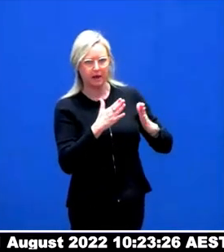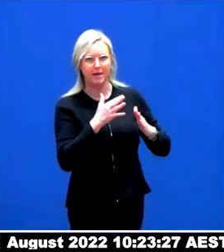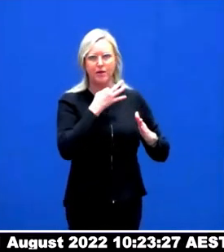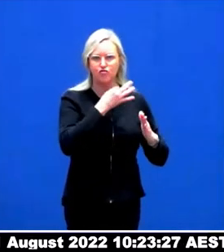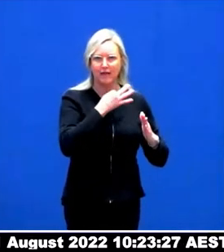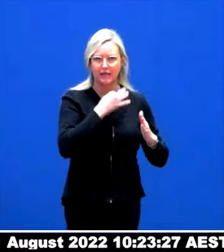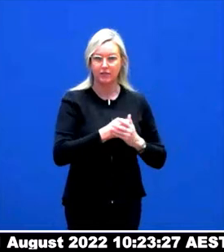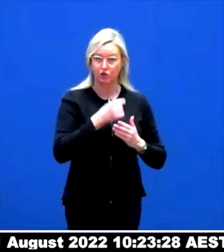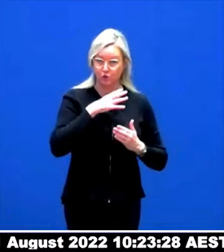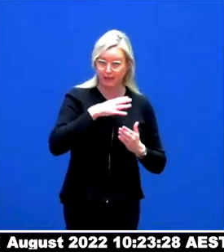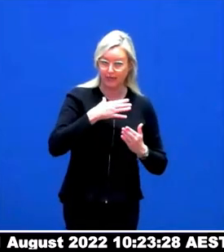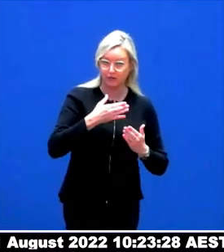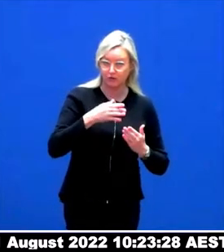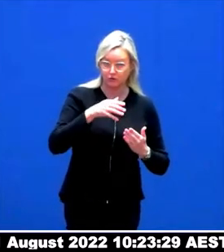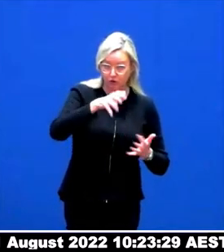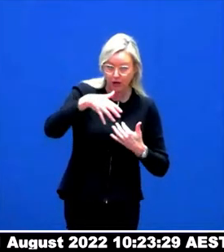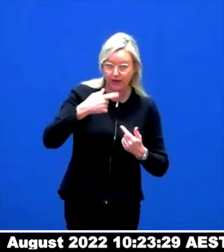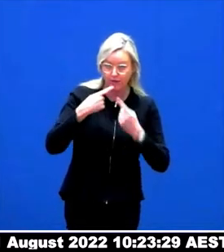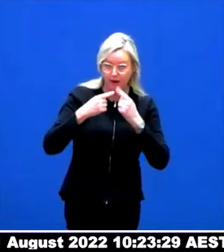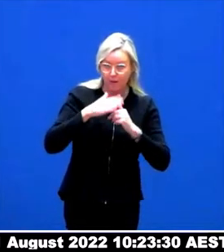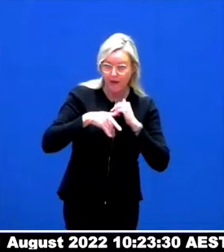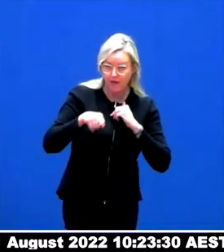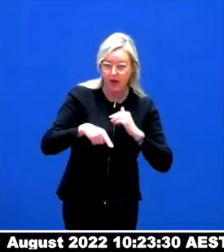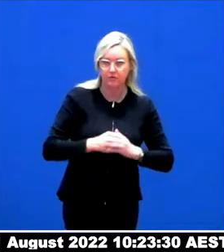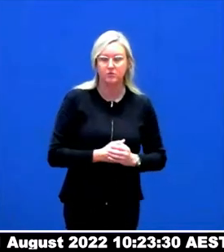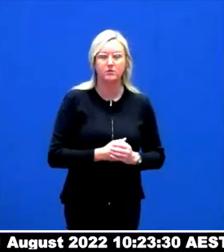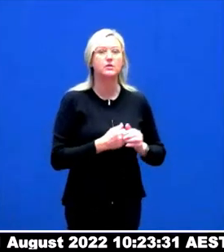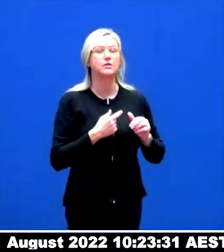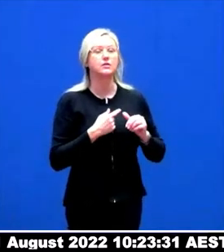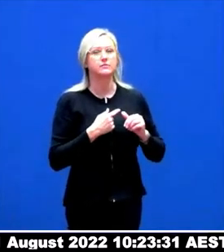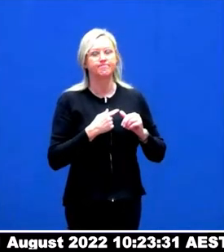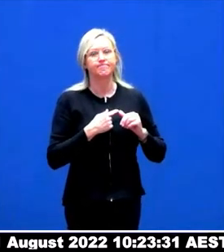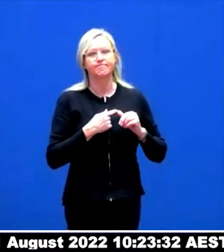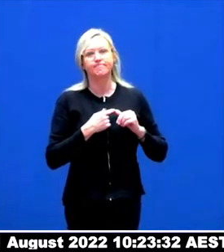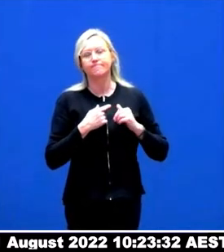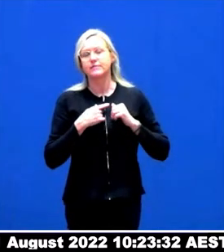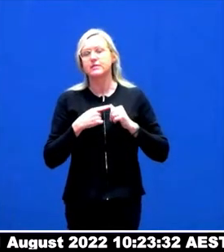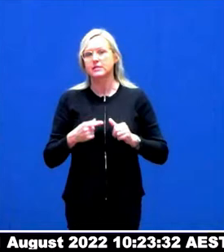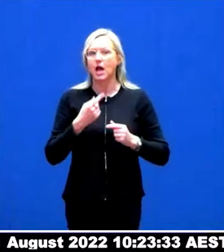So, there is some data that's collected, some directly, some indirectly.